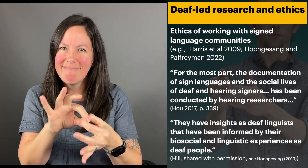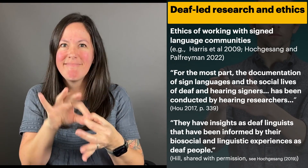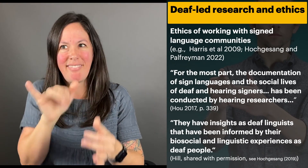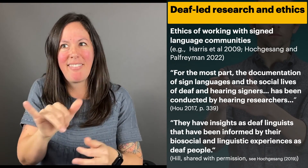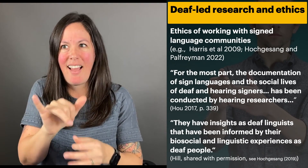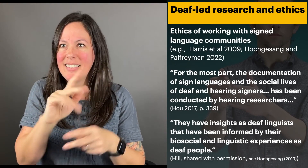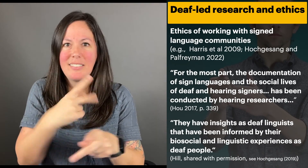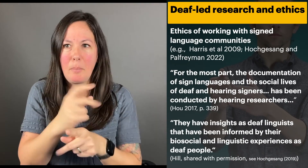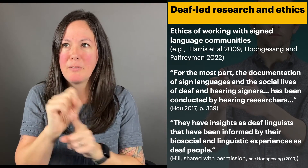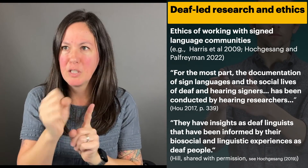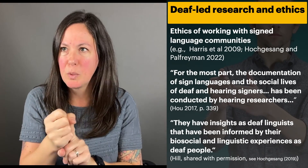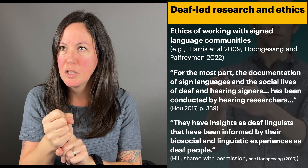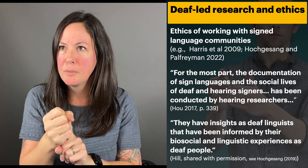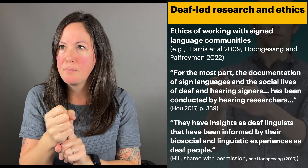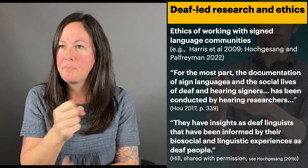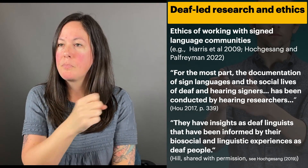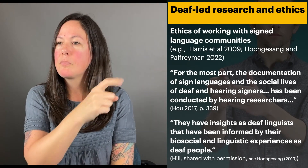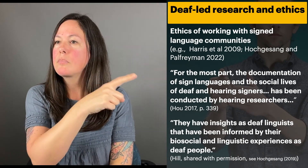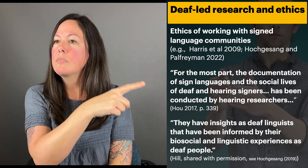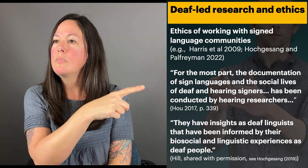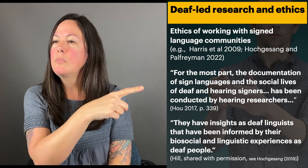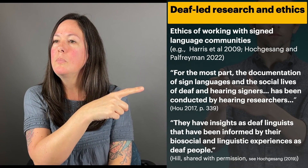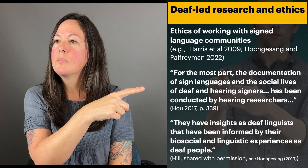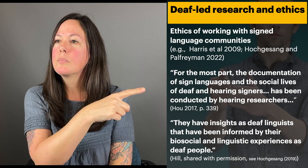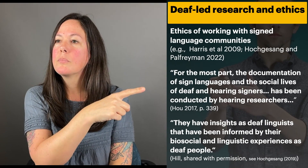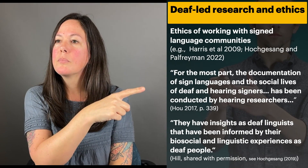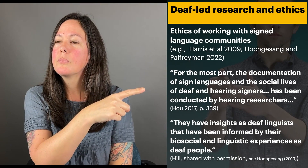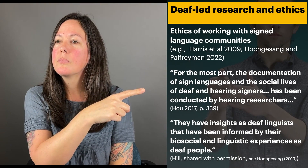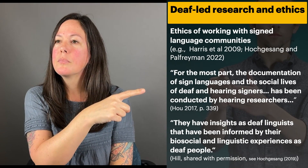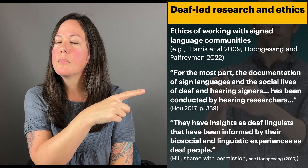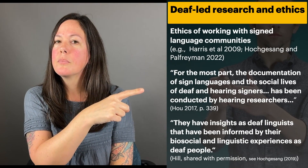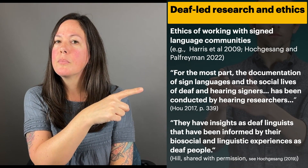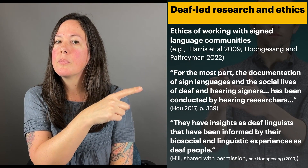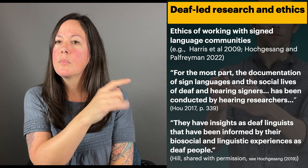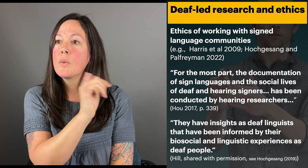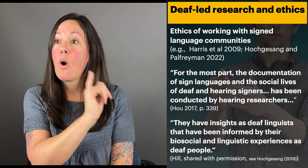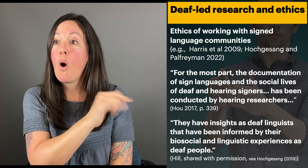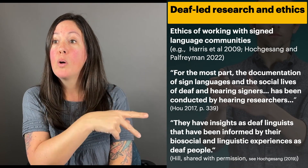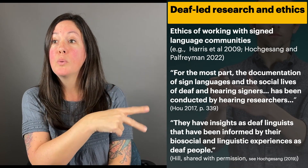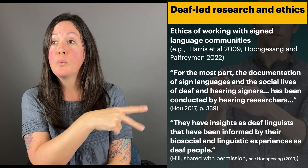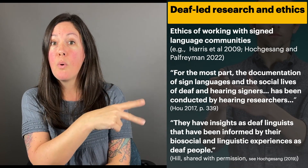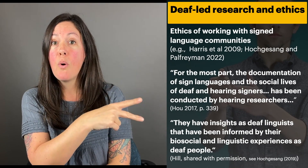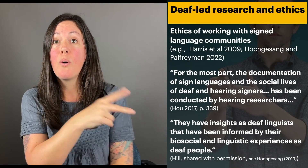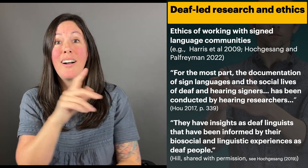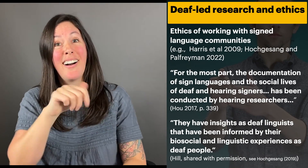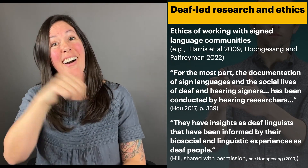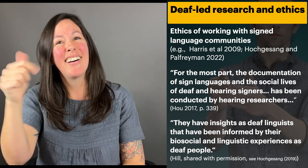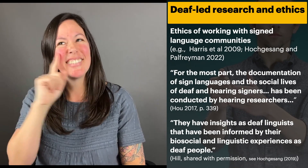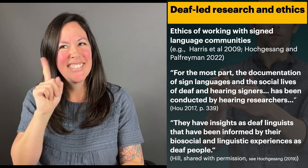communities and how we work with them and that the ethics of working with them